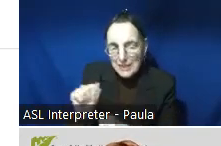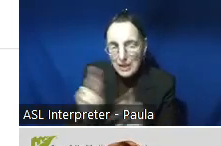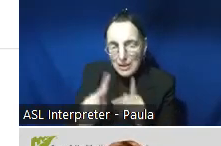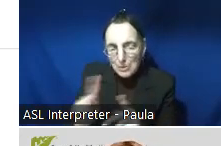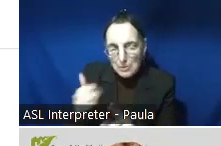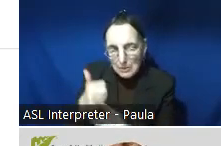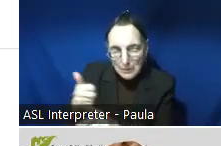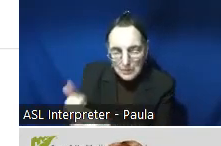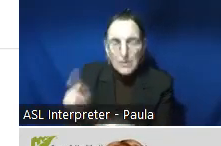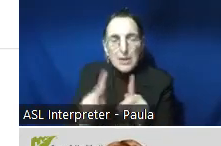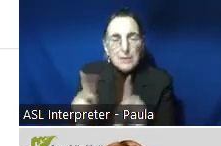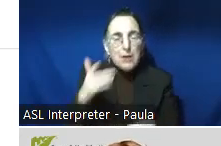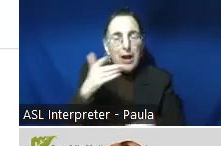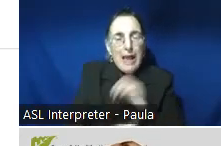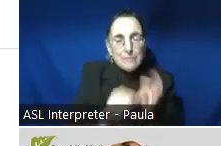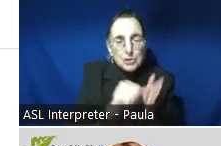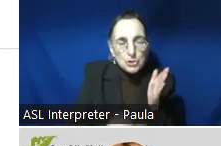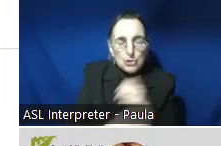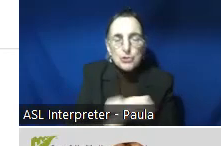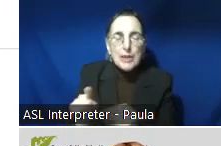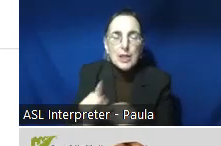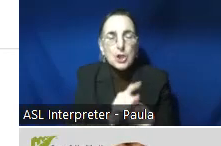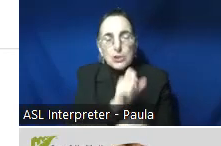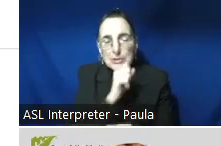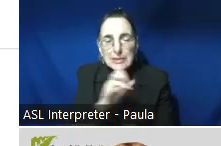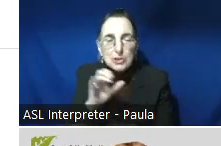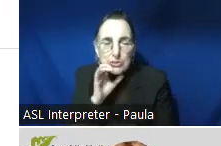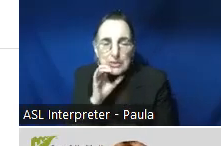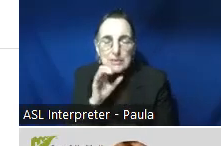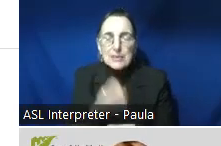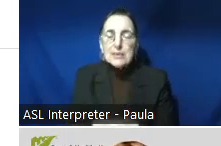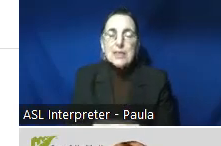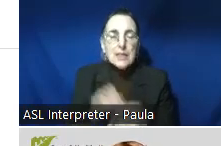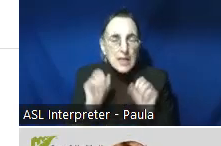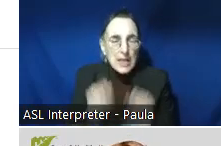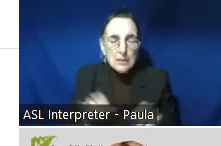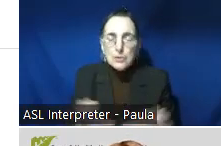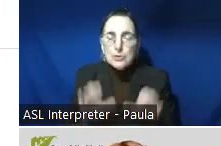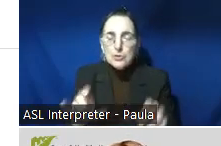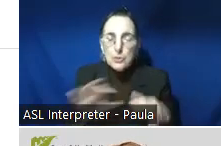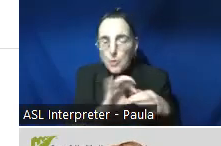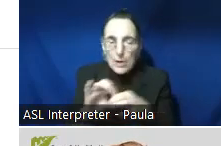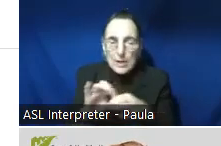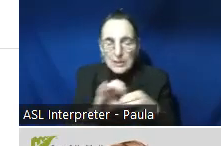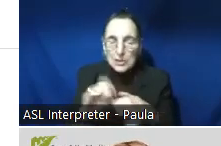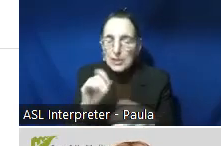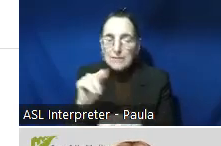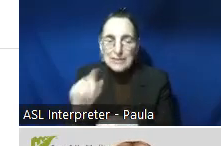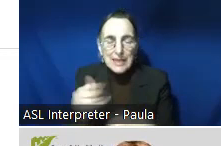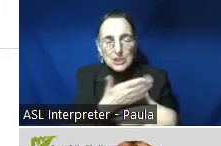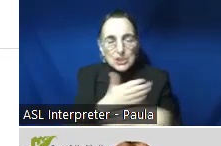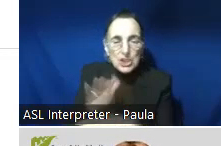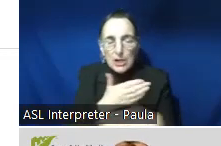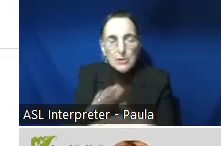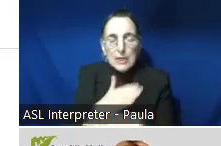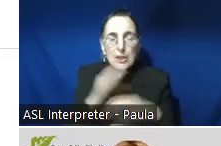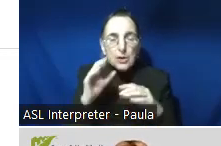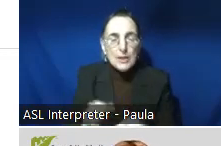as well as older adults. We're able to do data sharing so we can align and coordinate those